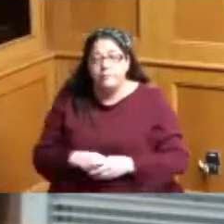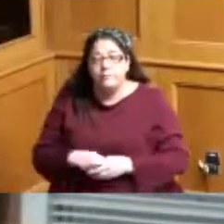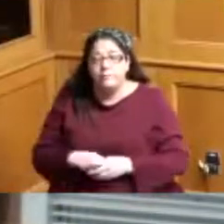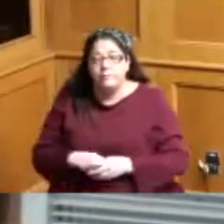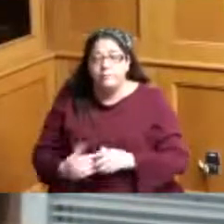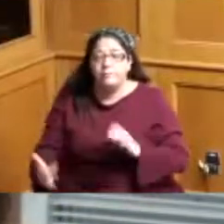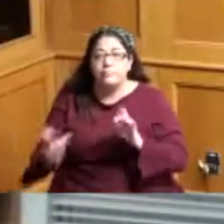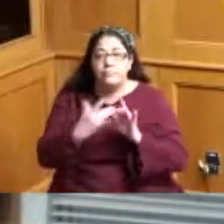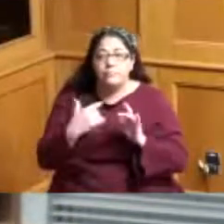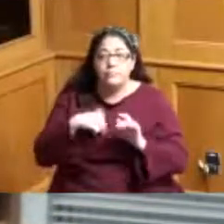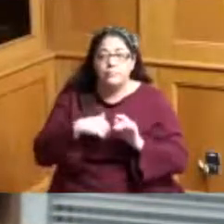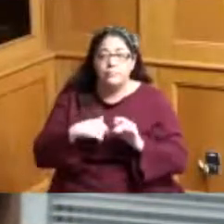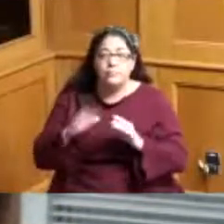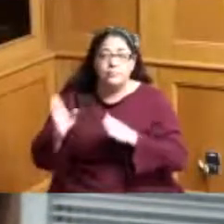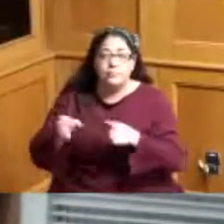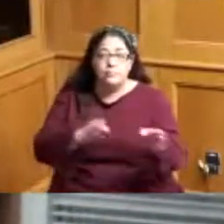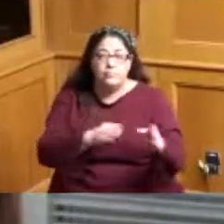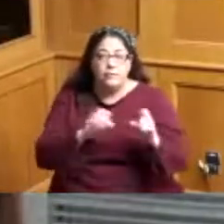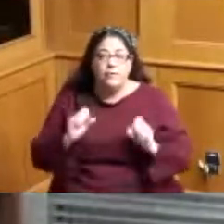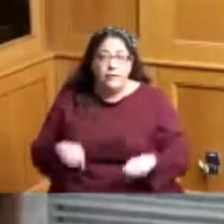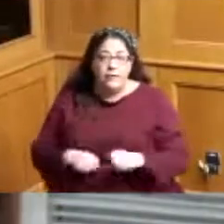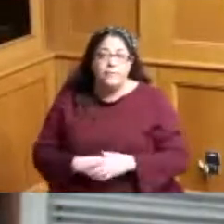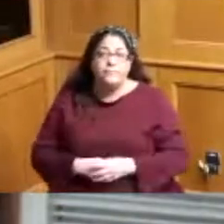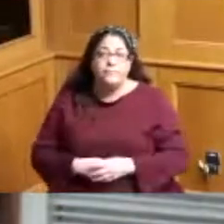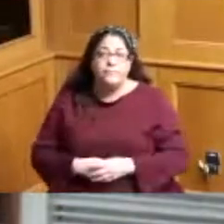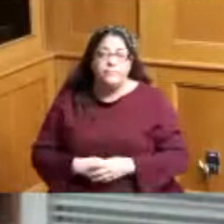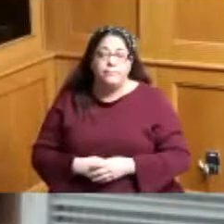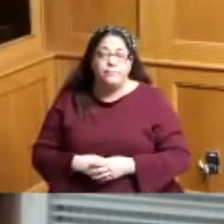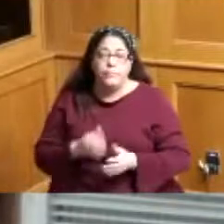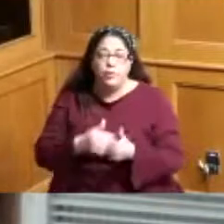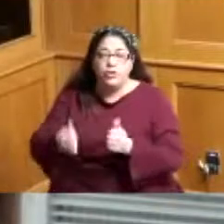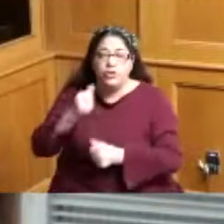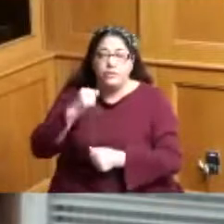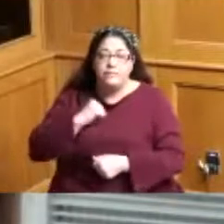out individually through your chiefs of staff or whatnot we're happy to provide additional